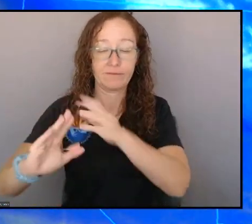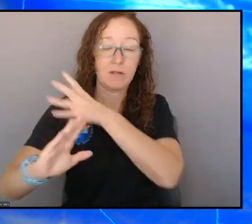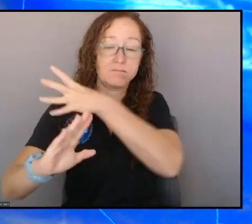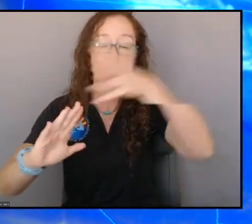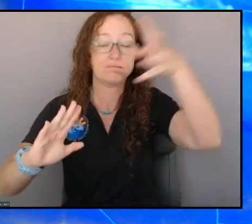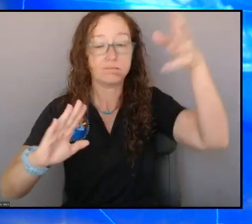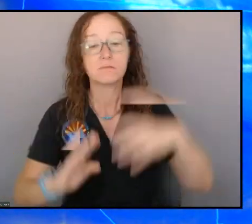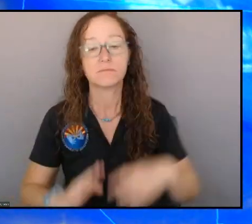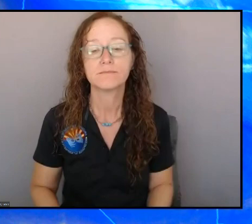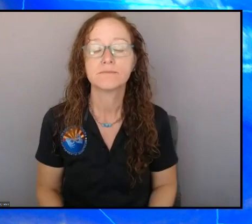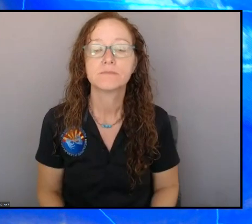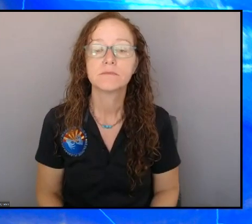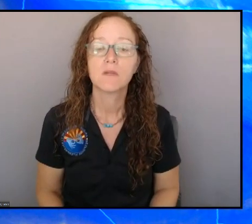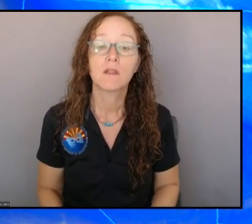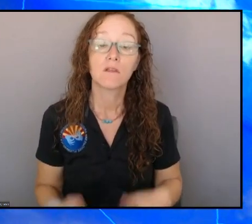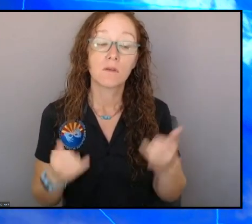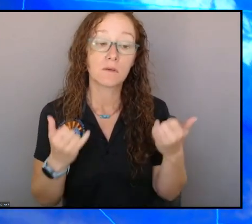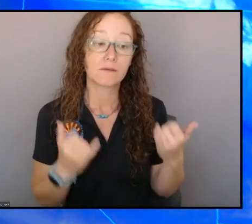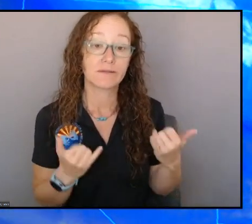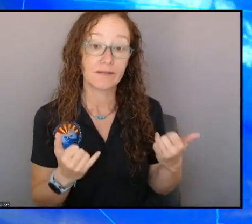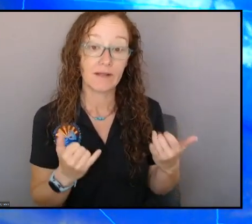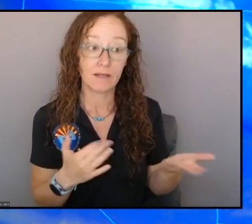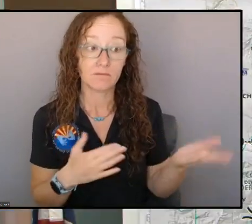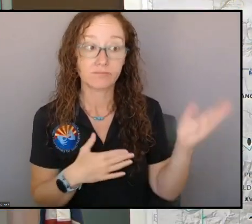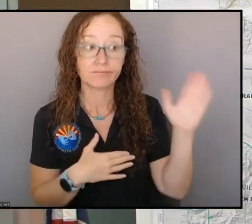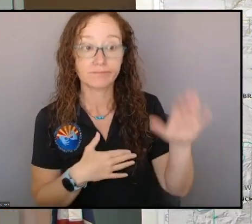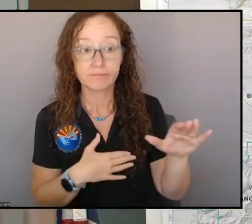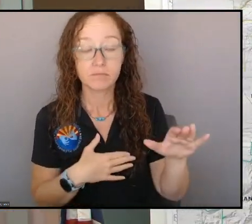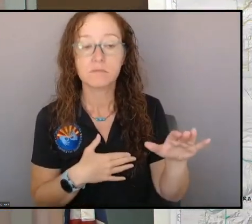despite those good recoveries last night, we are still on